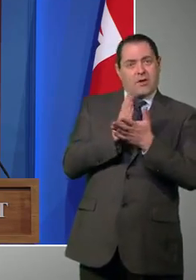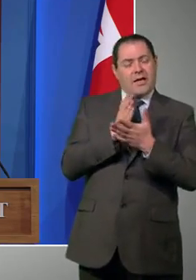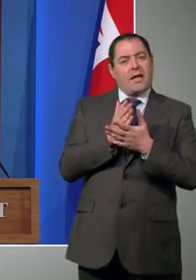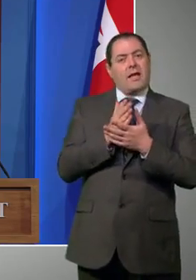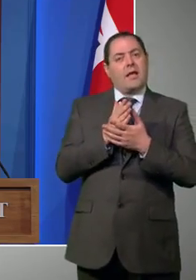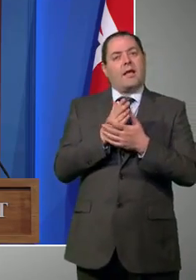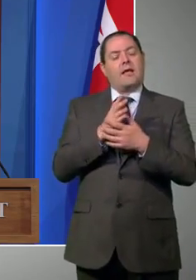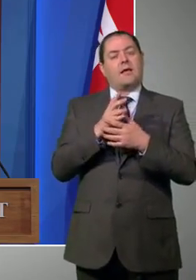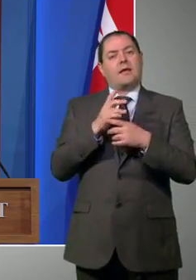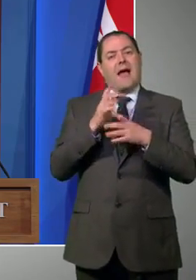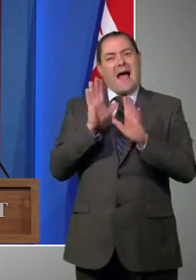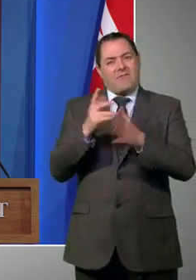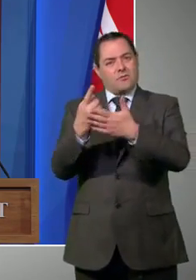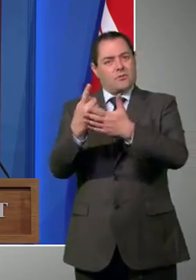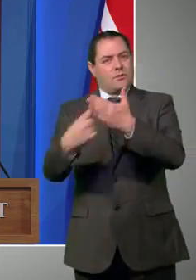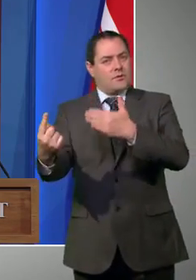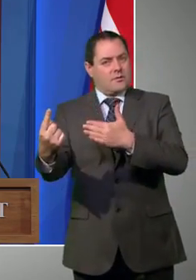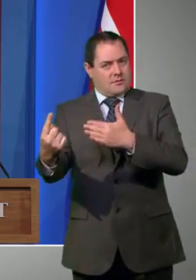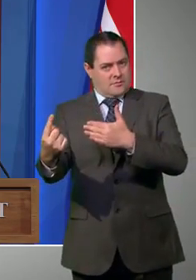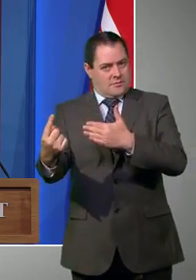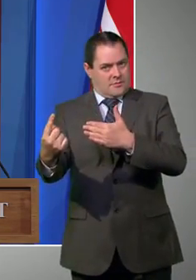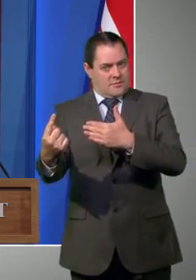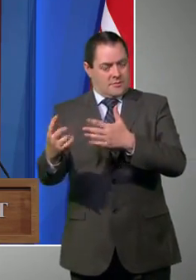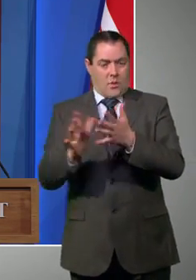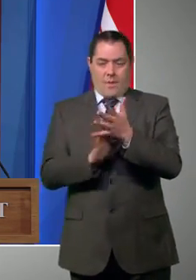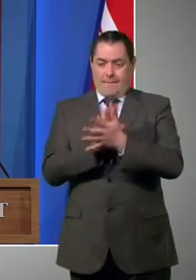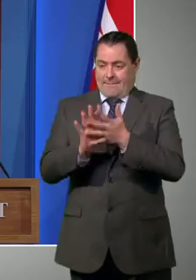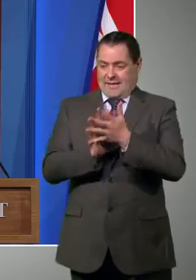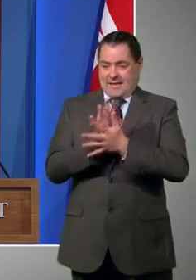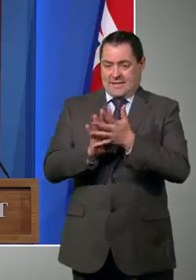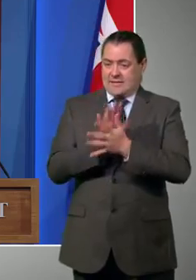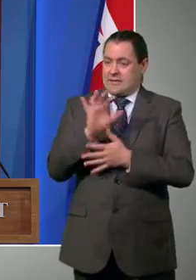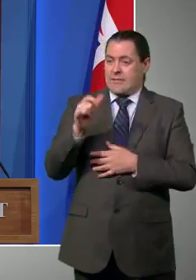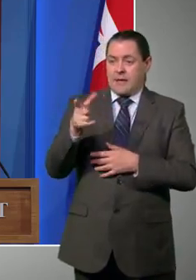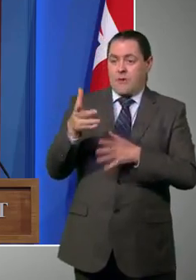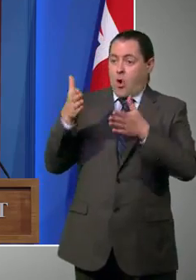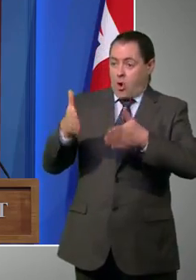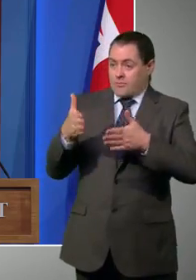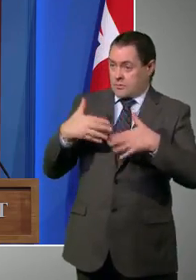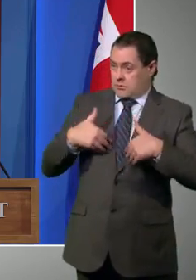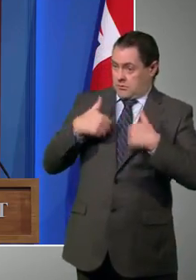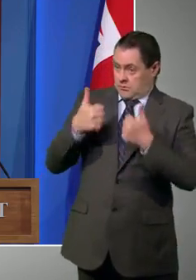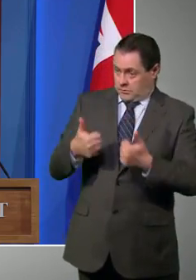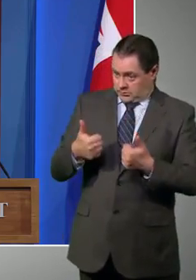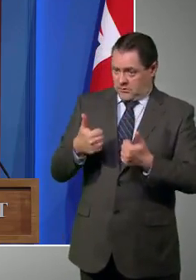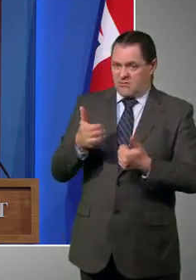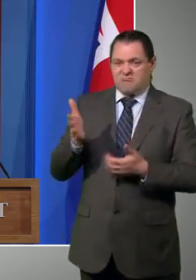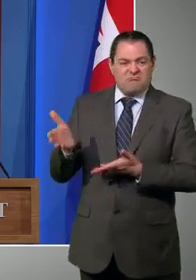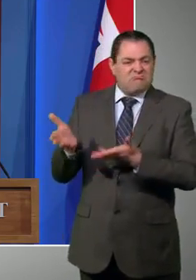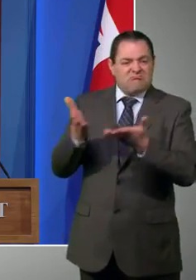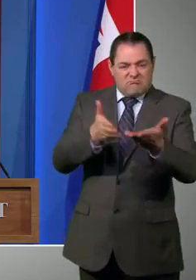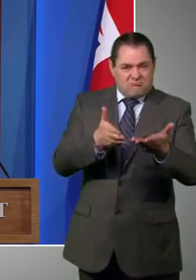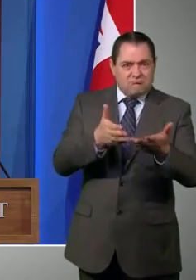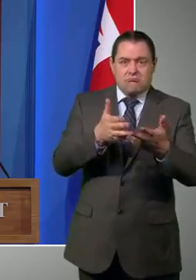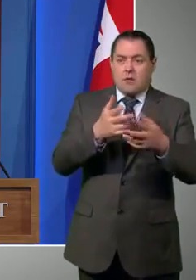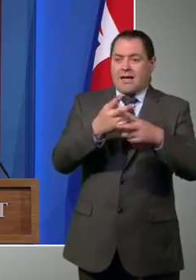when an individual leaves whether it be. A hospital setting the guidance is very